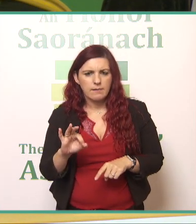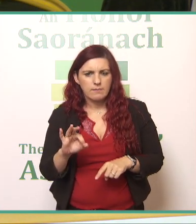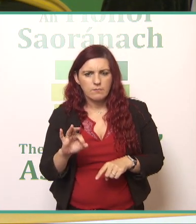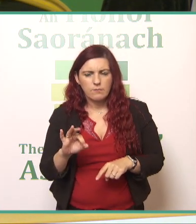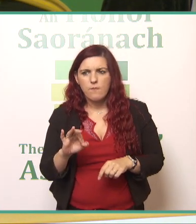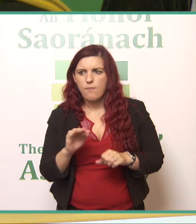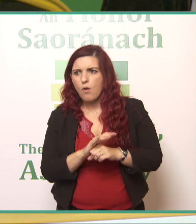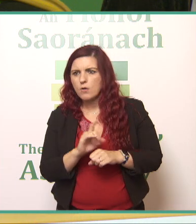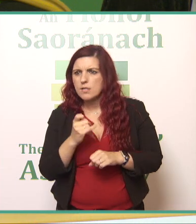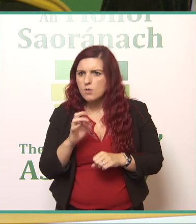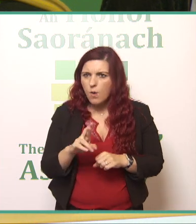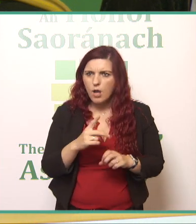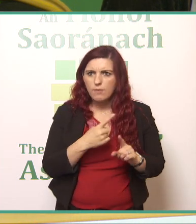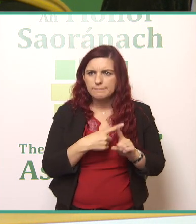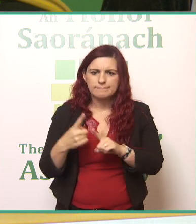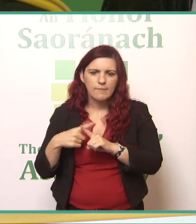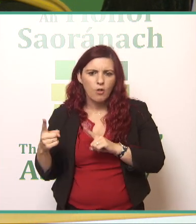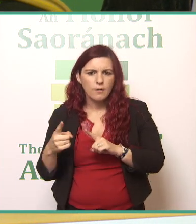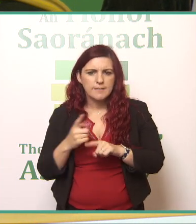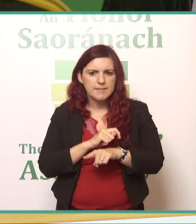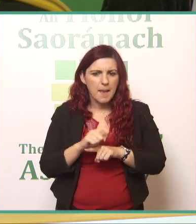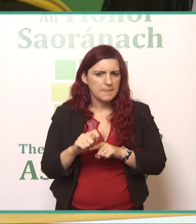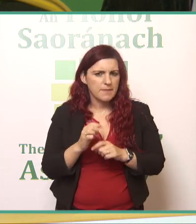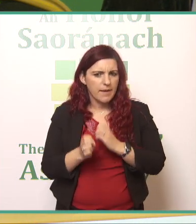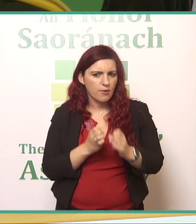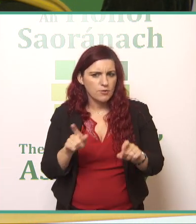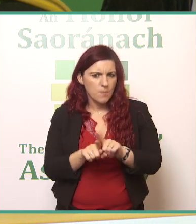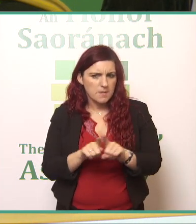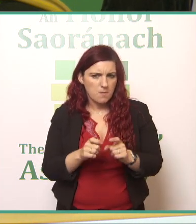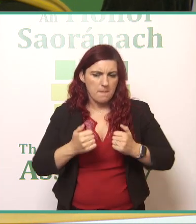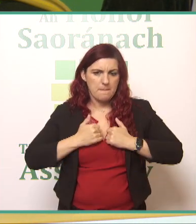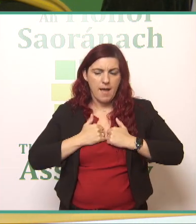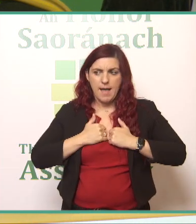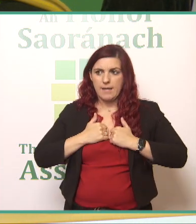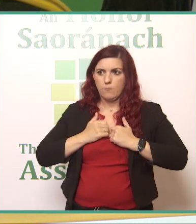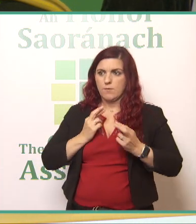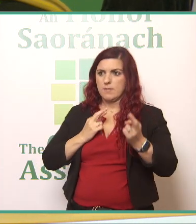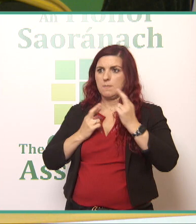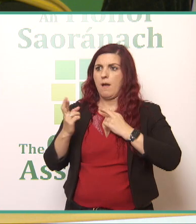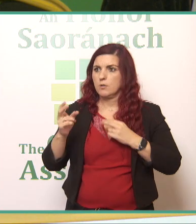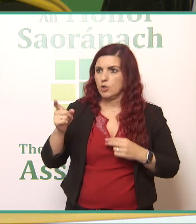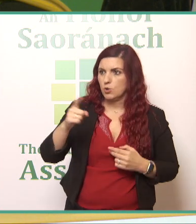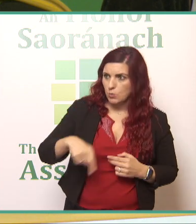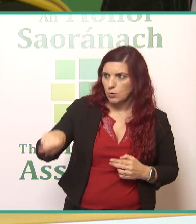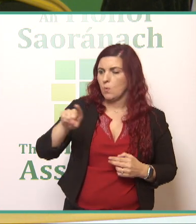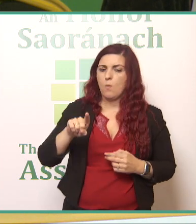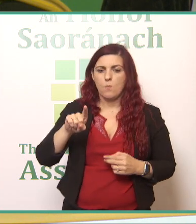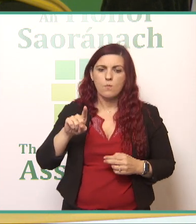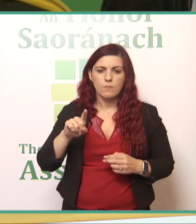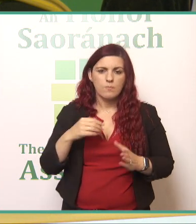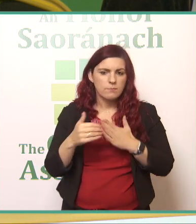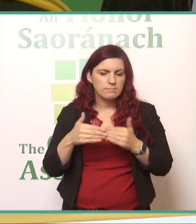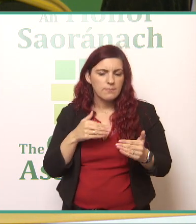other forms of energy as well so my argument back to you I would say the really I would love to sit